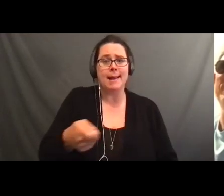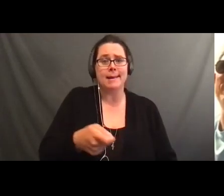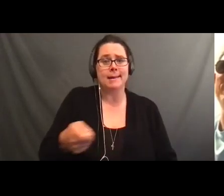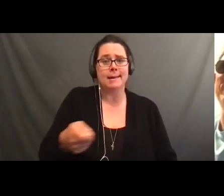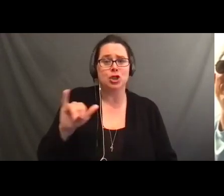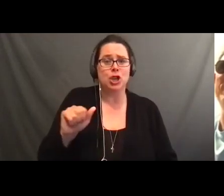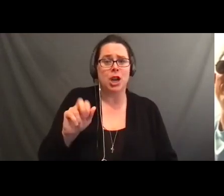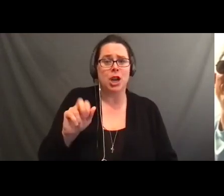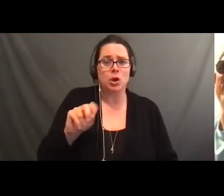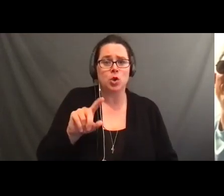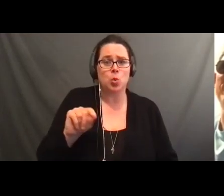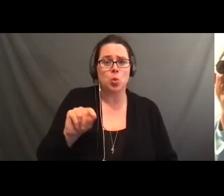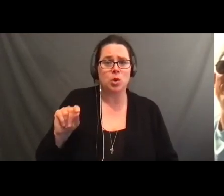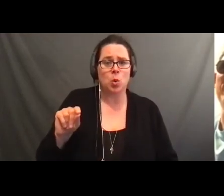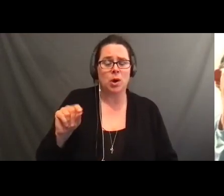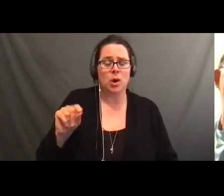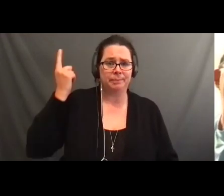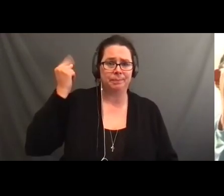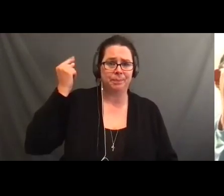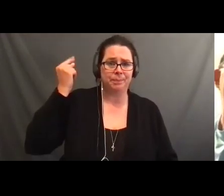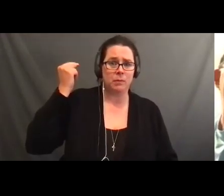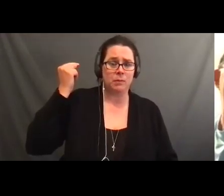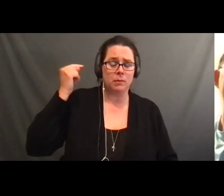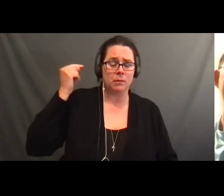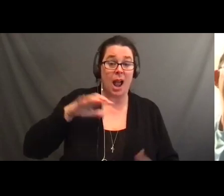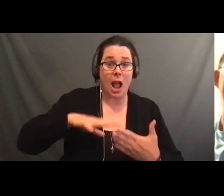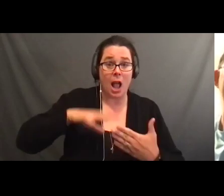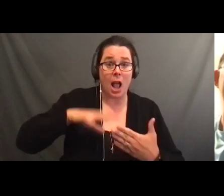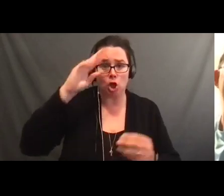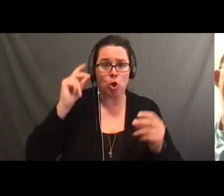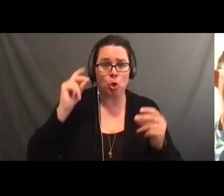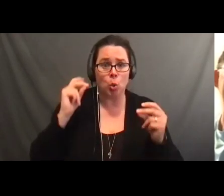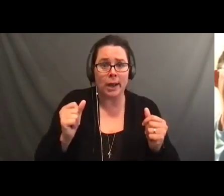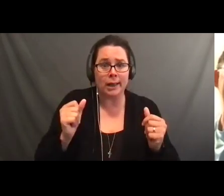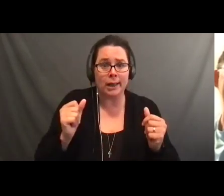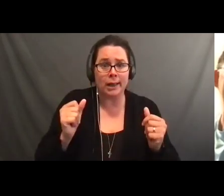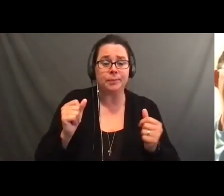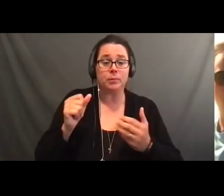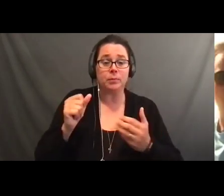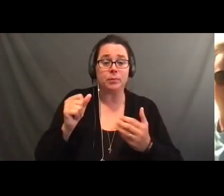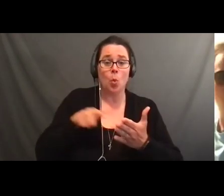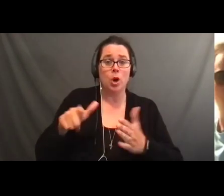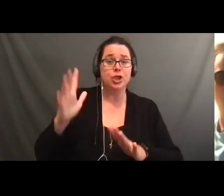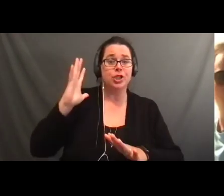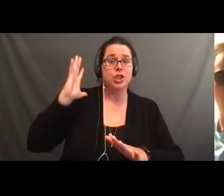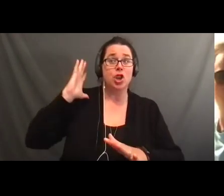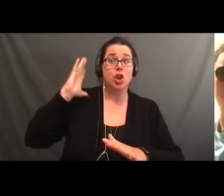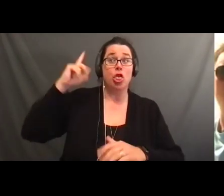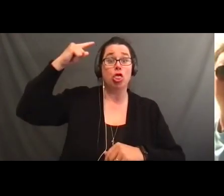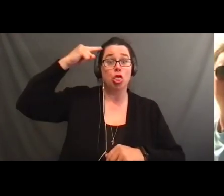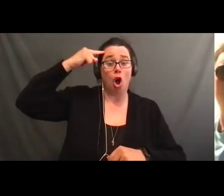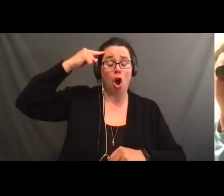And I suddenly learned very quickly that what she always thought were bumps in the sidewalk